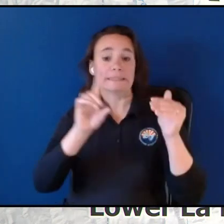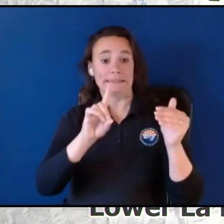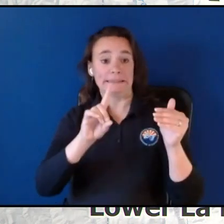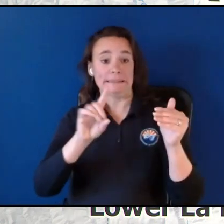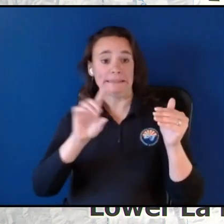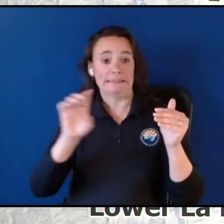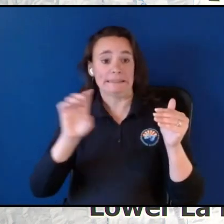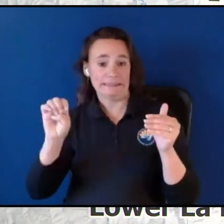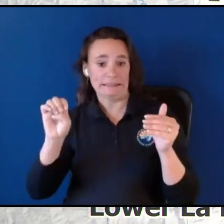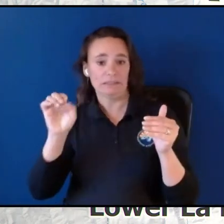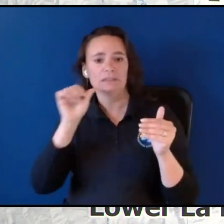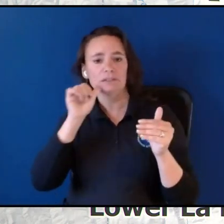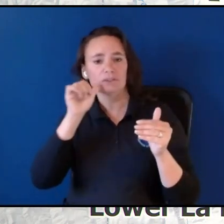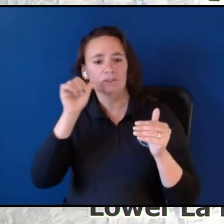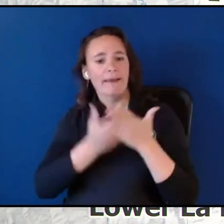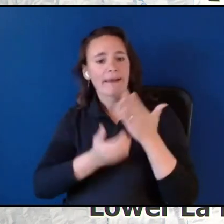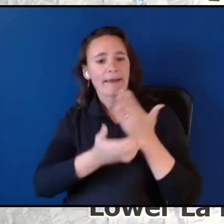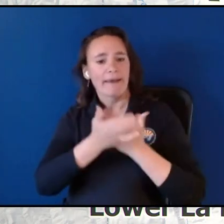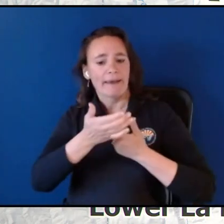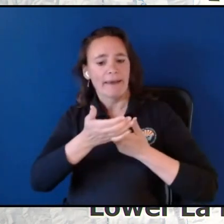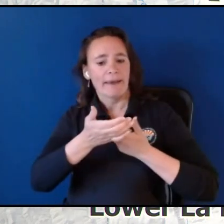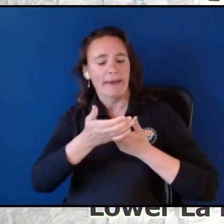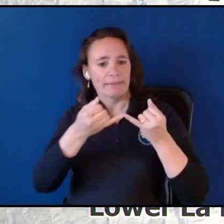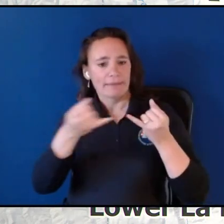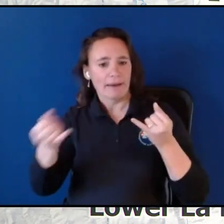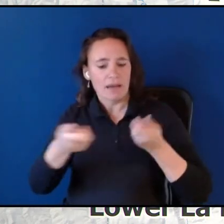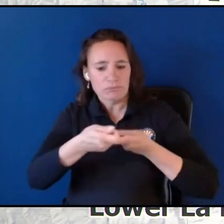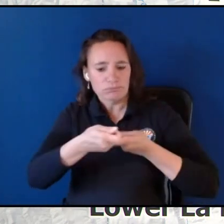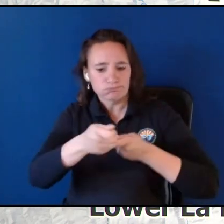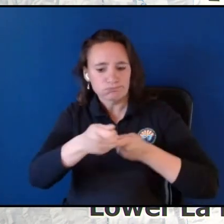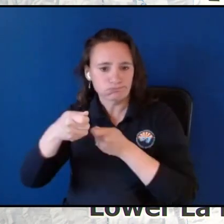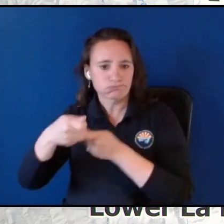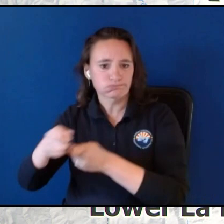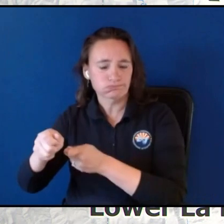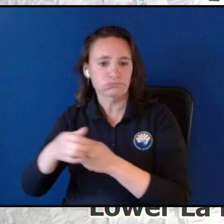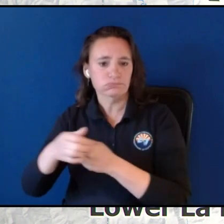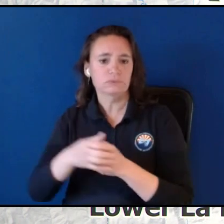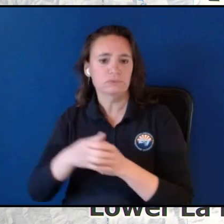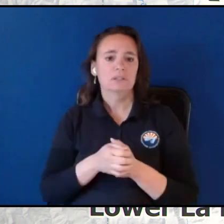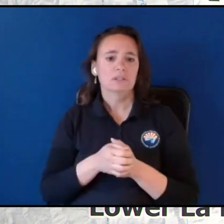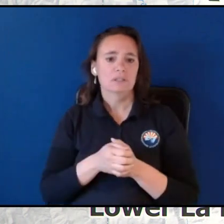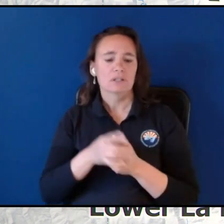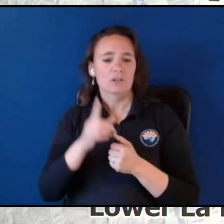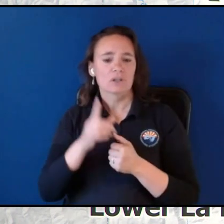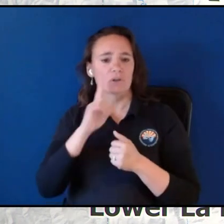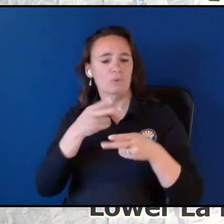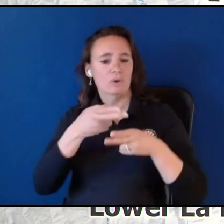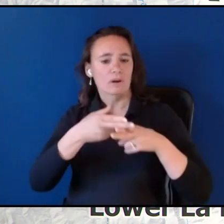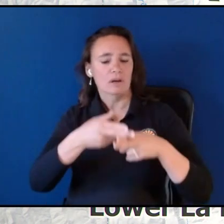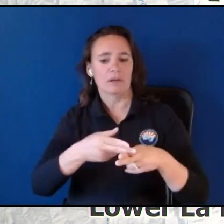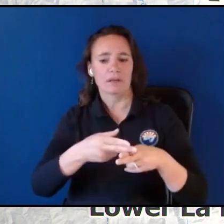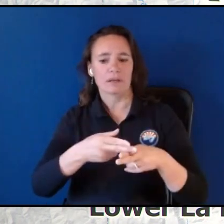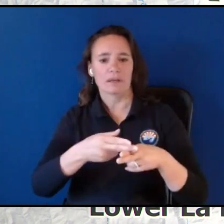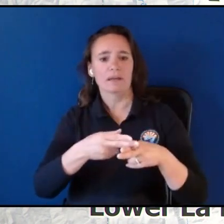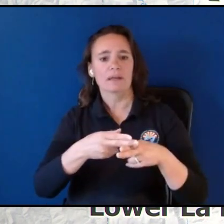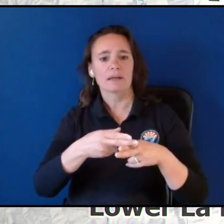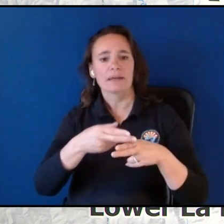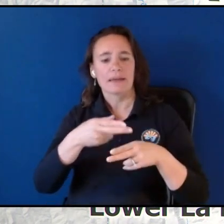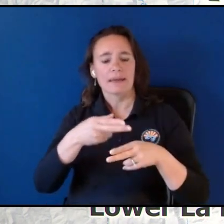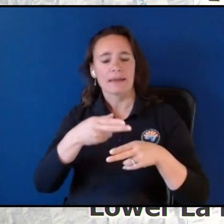this northern piece toward in the Bull Canyon from what we're referencing as drop Helispot 125. So, hand crews